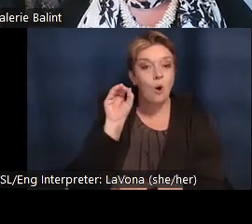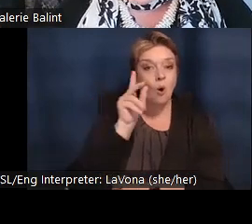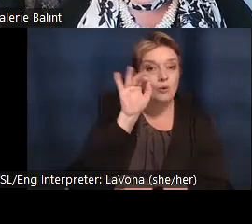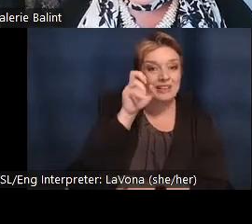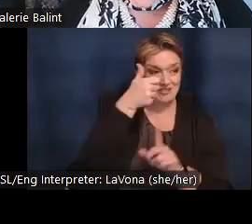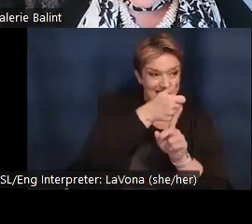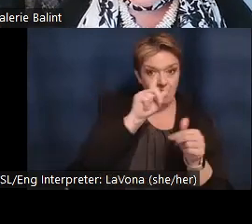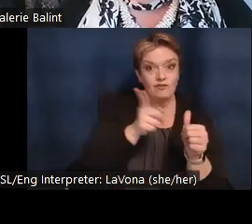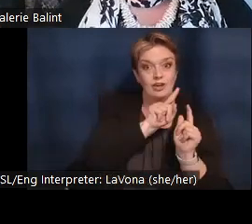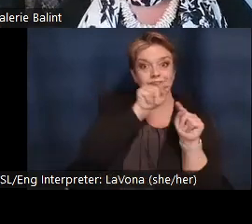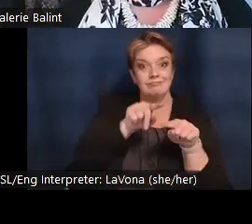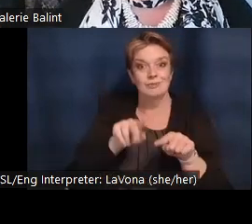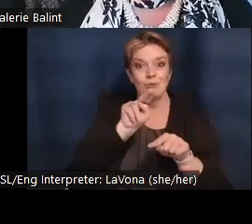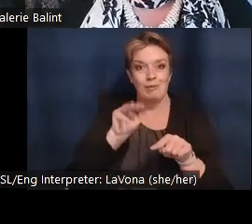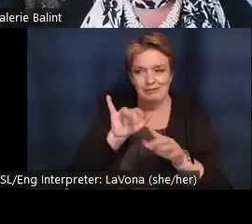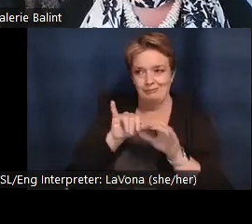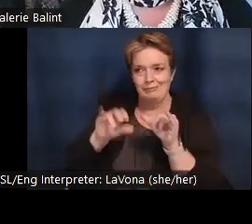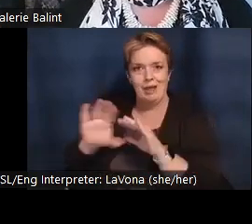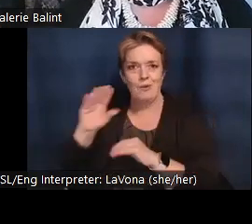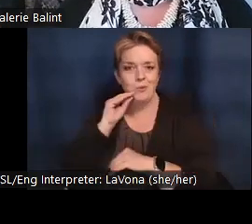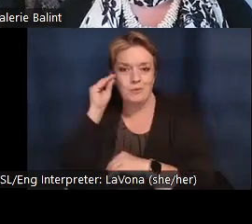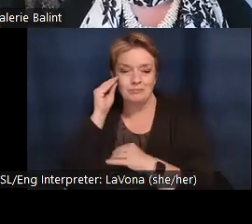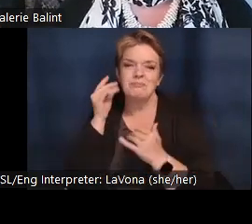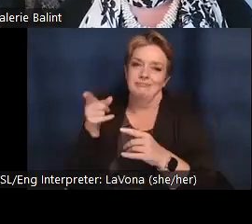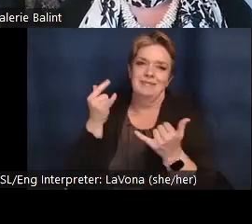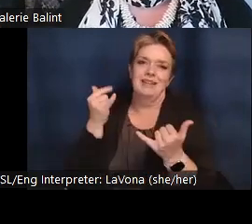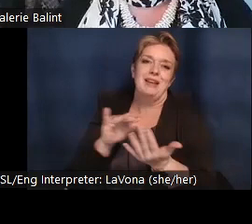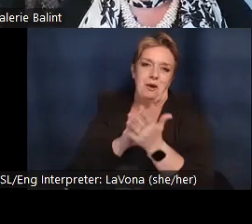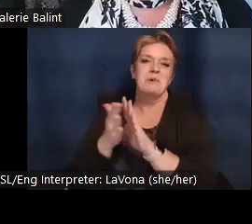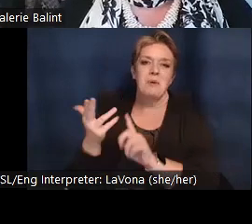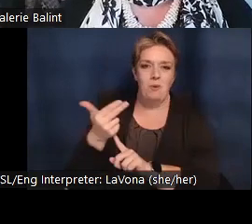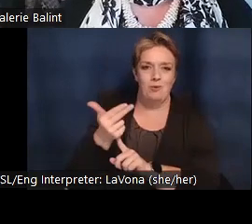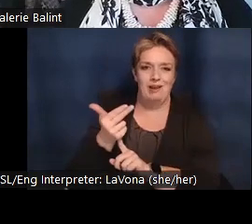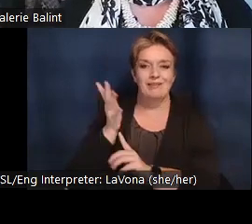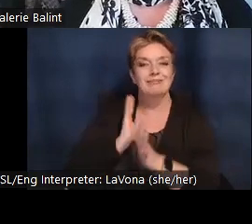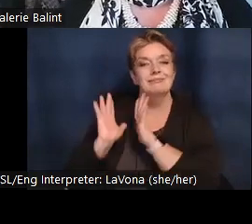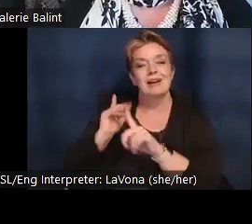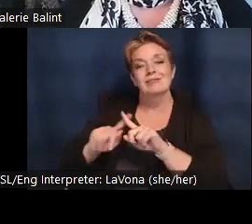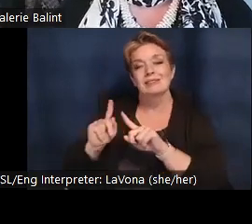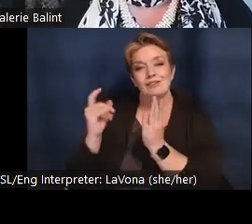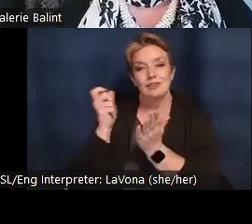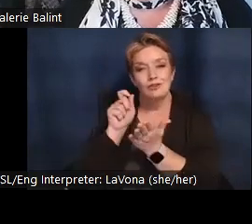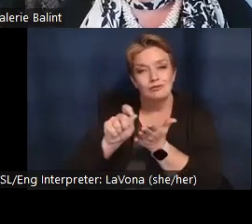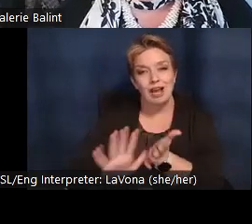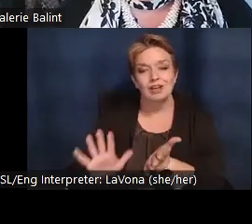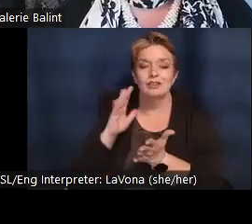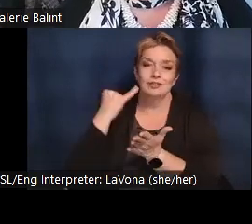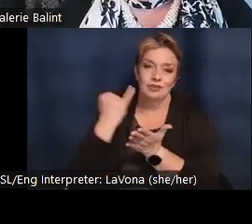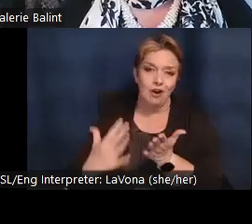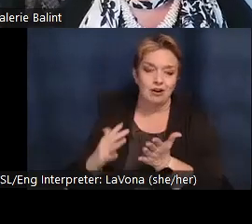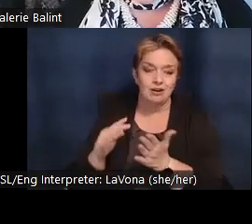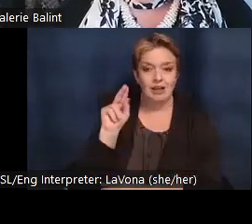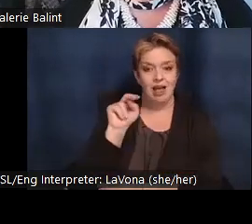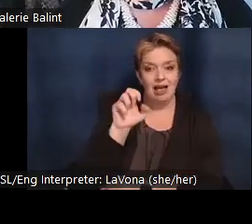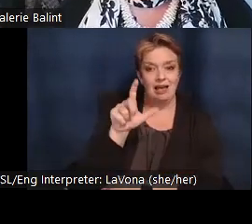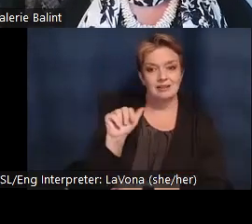Now a hotel, these walls once boasted salons of artists and writers such as D.H. Lawrence, Ansel Adams, and Martha Graham.